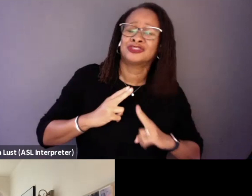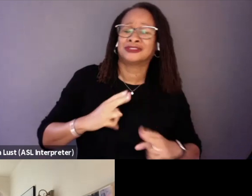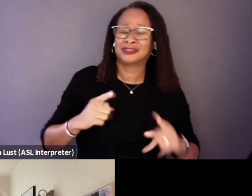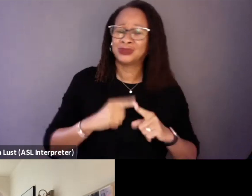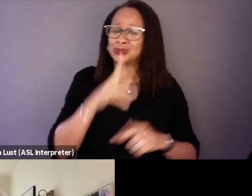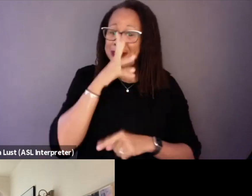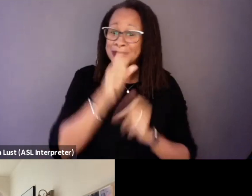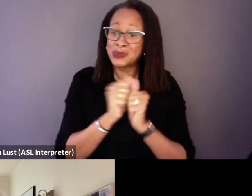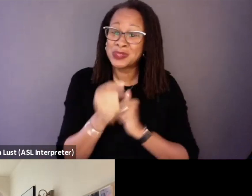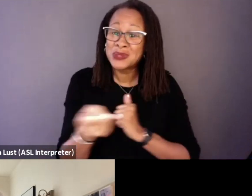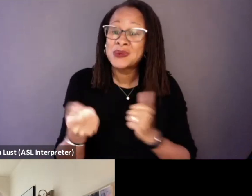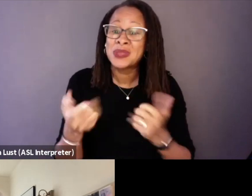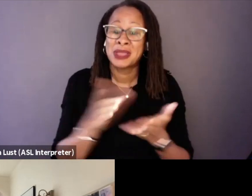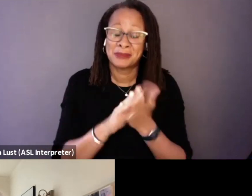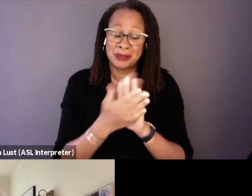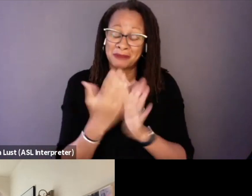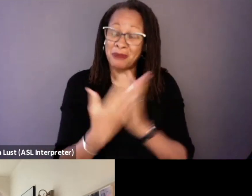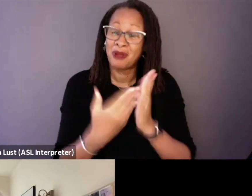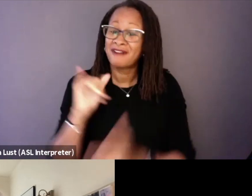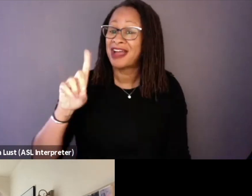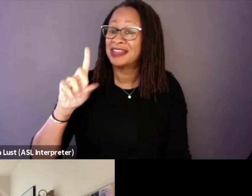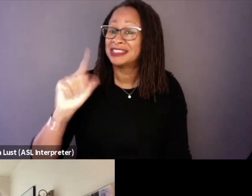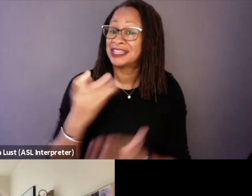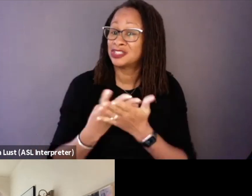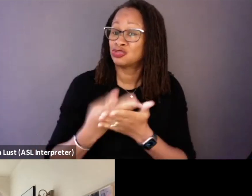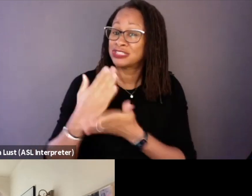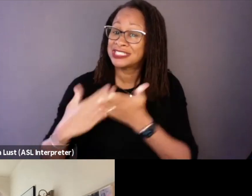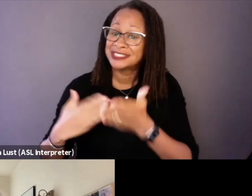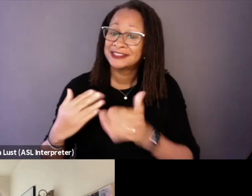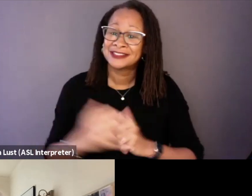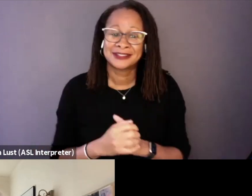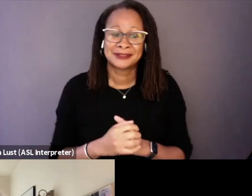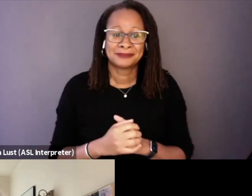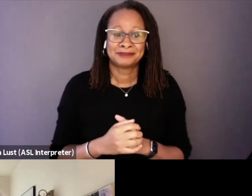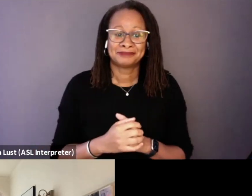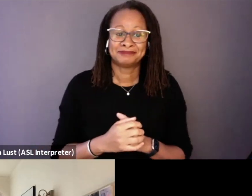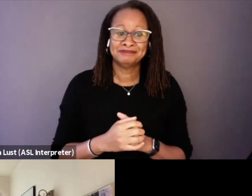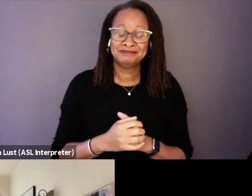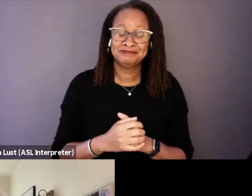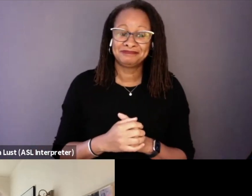and to be part of the IDA screening series. Well, I grew up there,